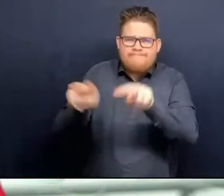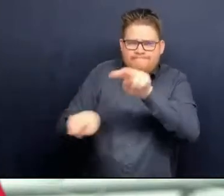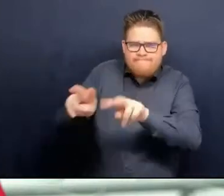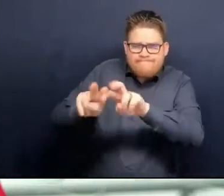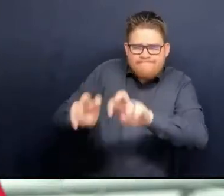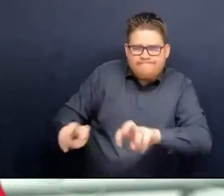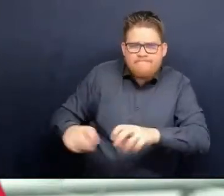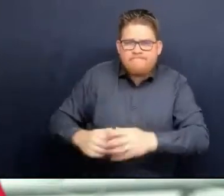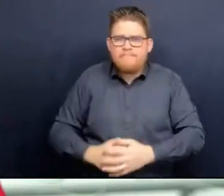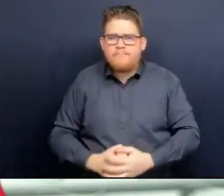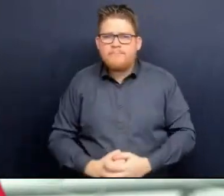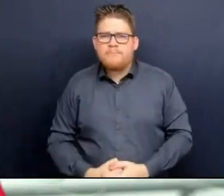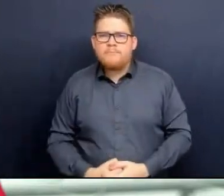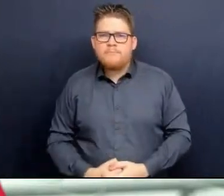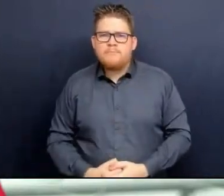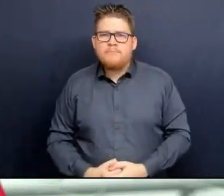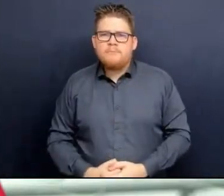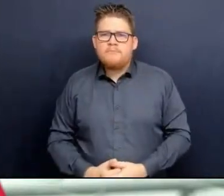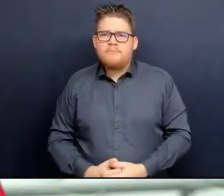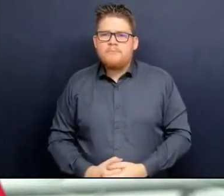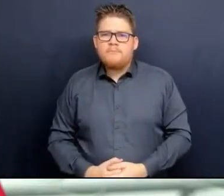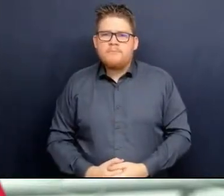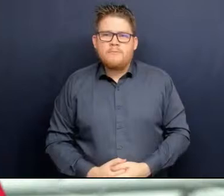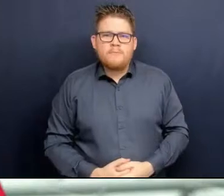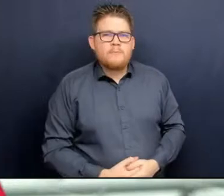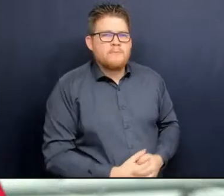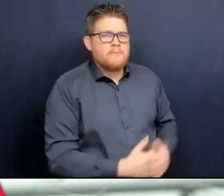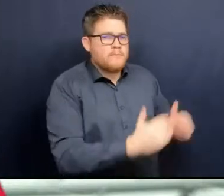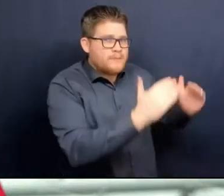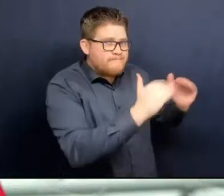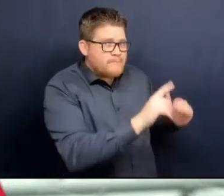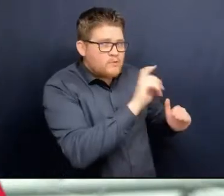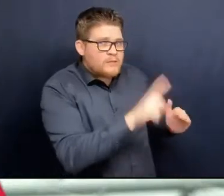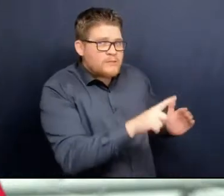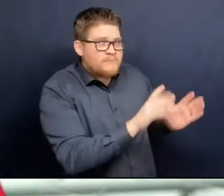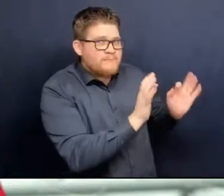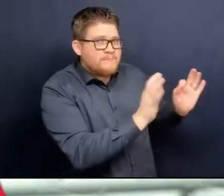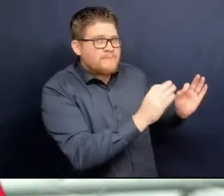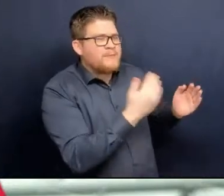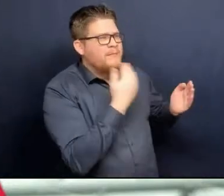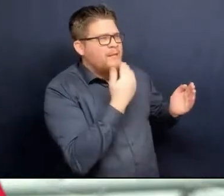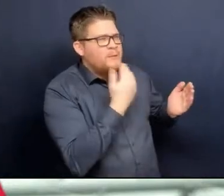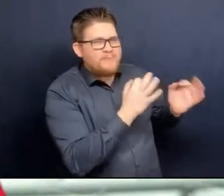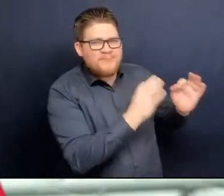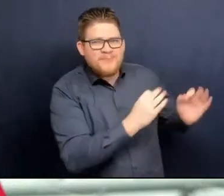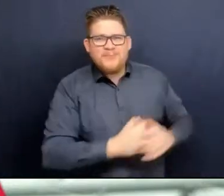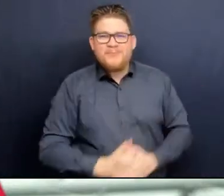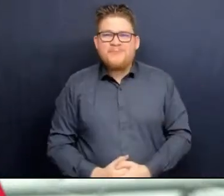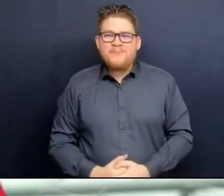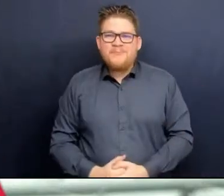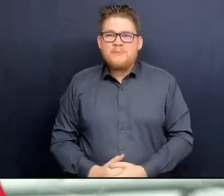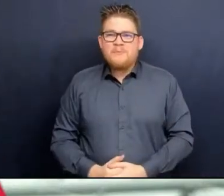perfect answer. And answered a